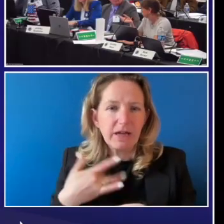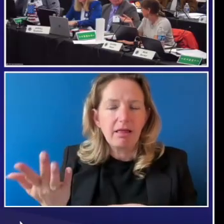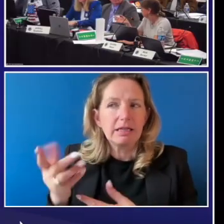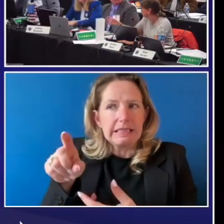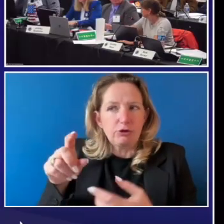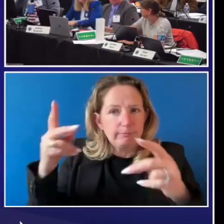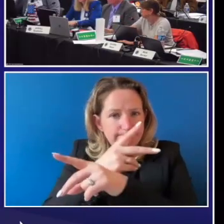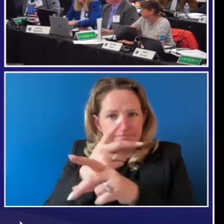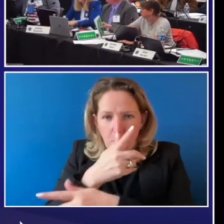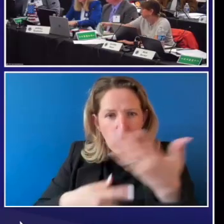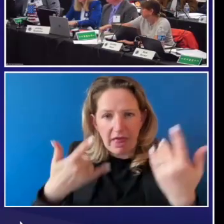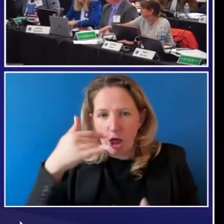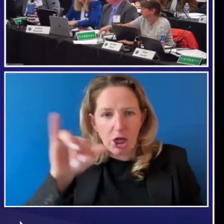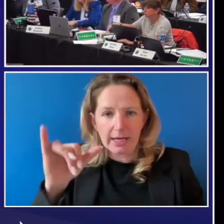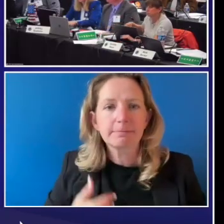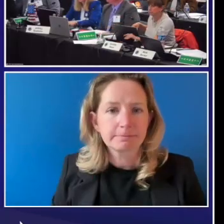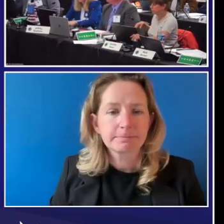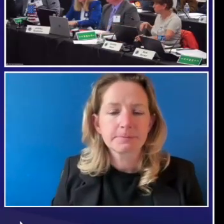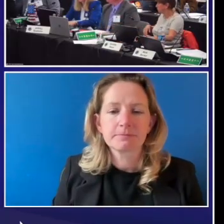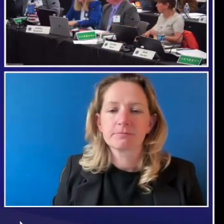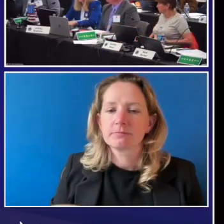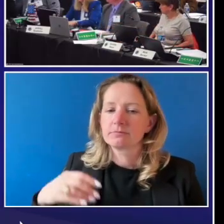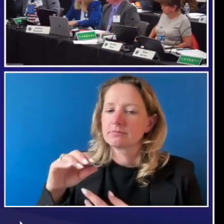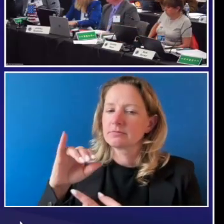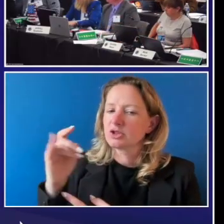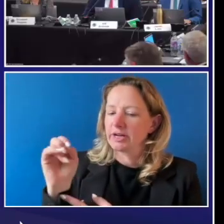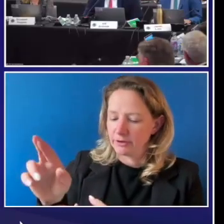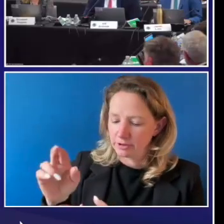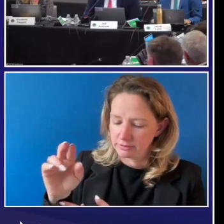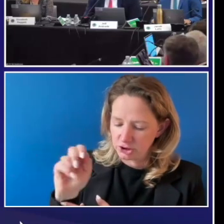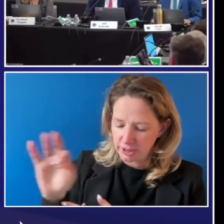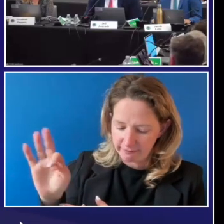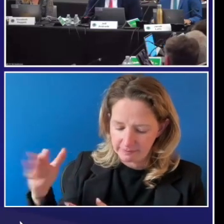Thank you, Jennifer, Jeff. Uh, yeah, I had my black blackquard up,